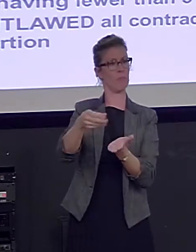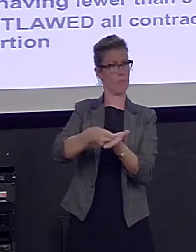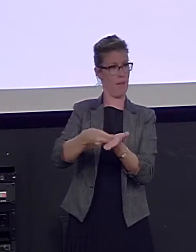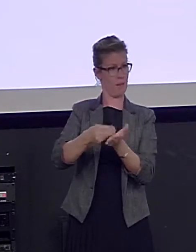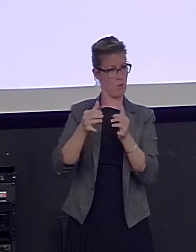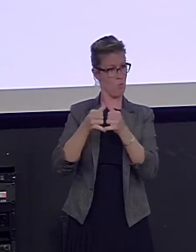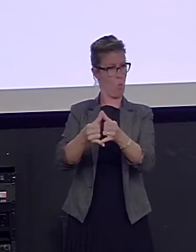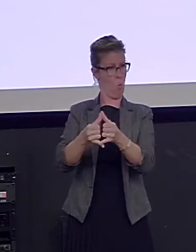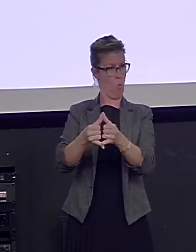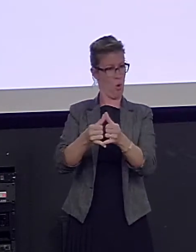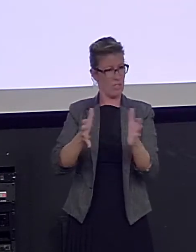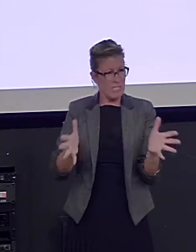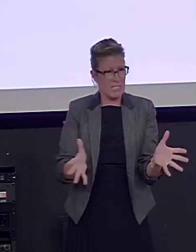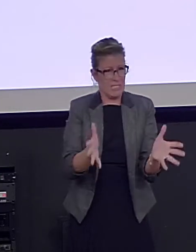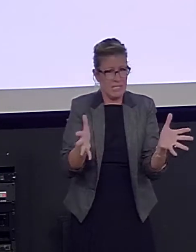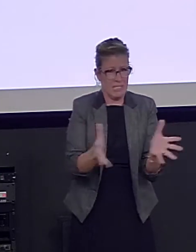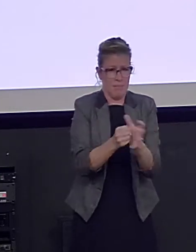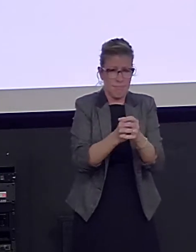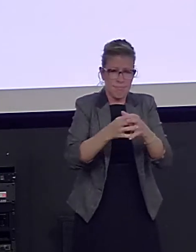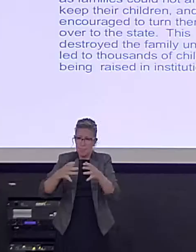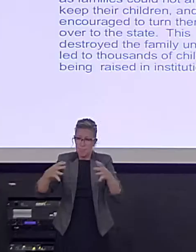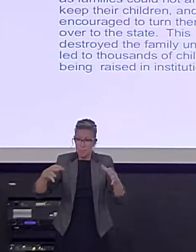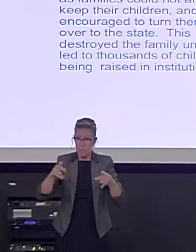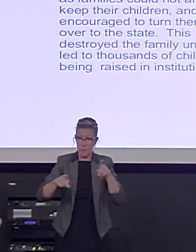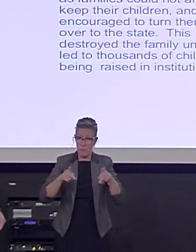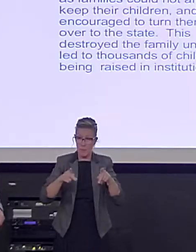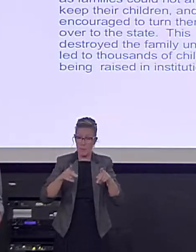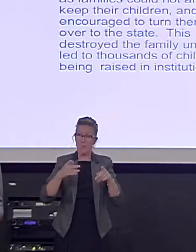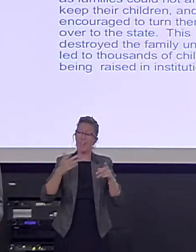The results of these policies was a wholesale,